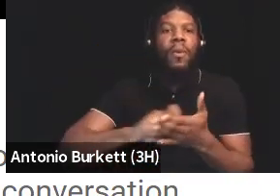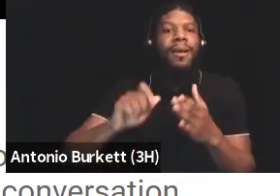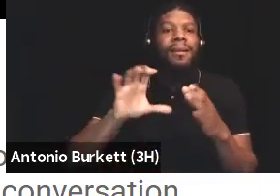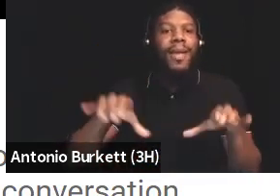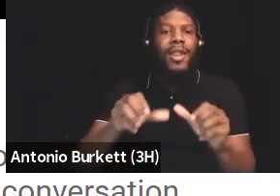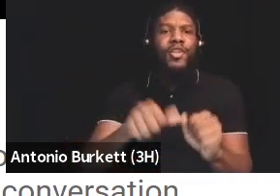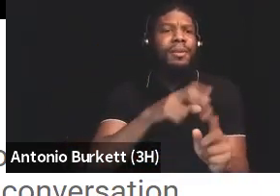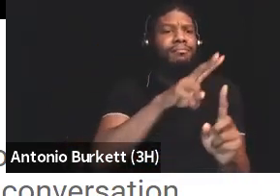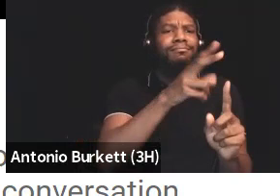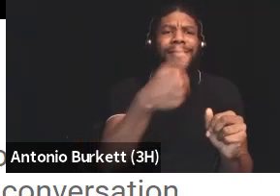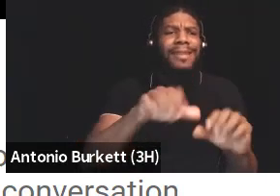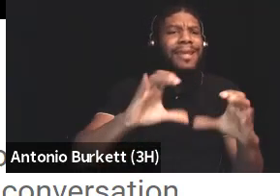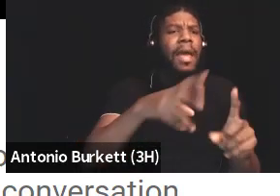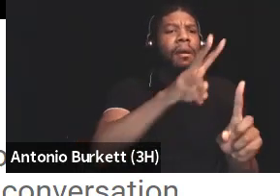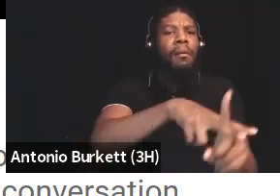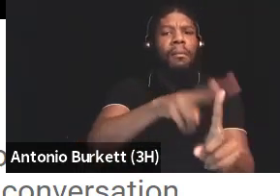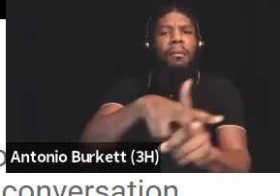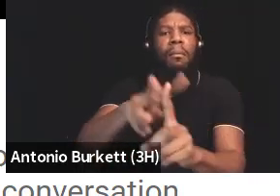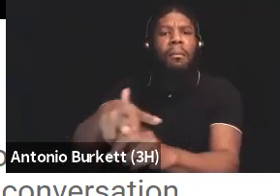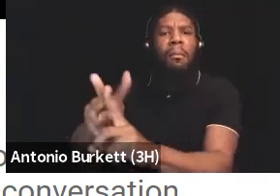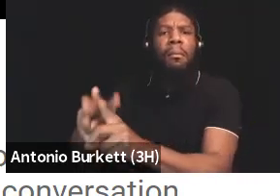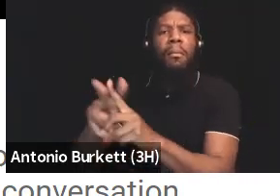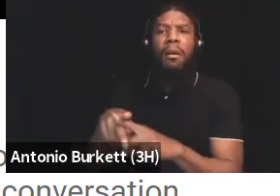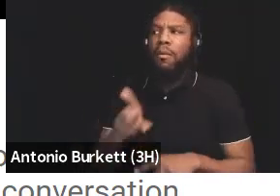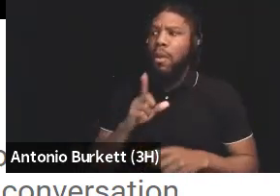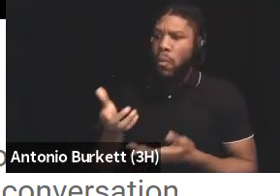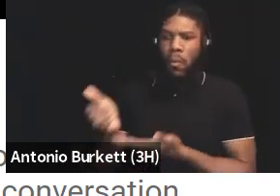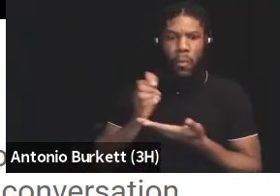And so, these were things that were very easy for me to turn around and sell to faculty